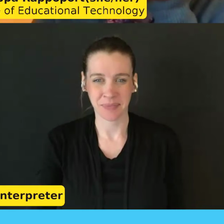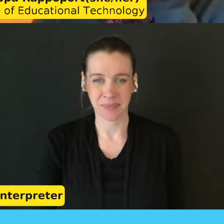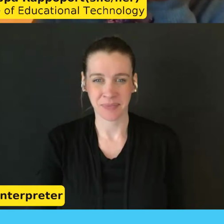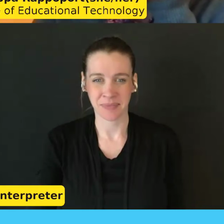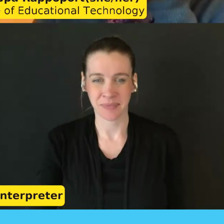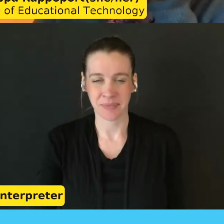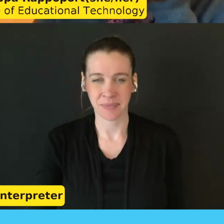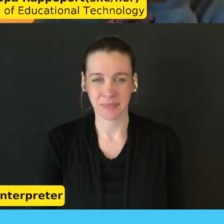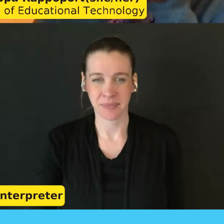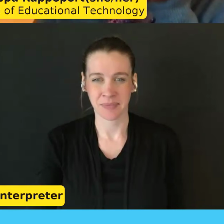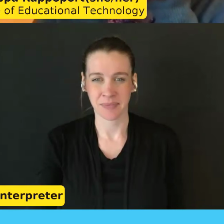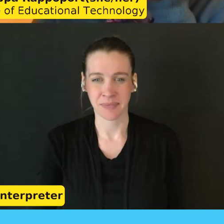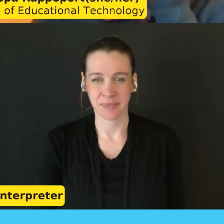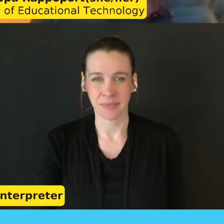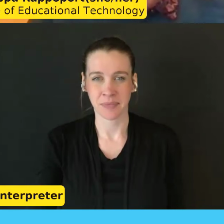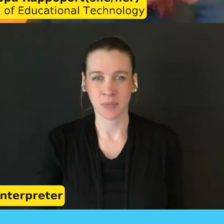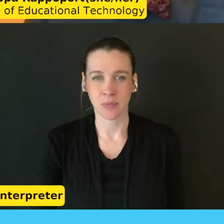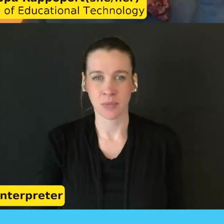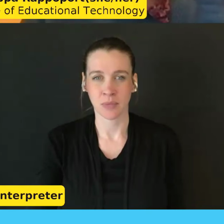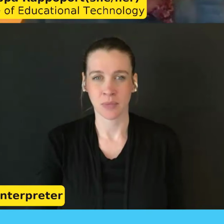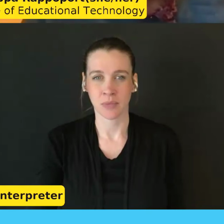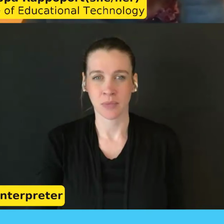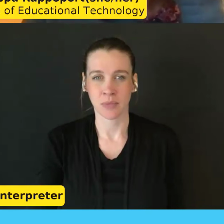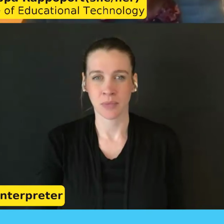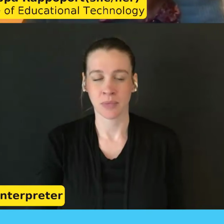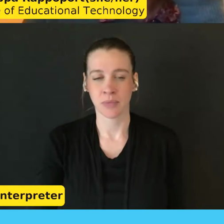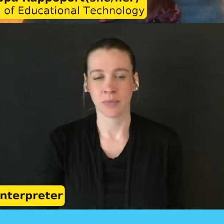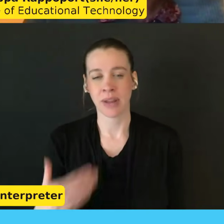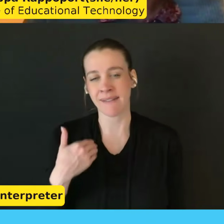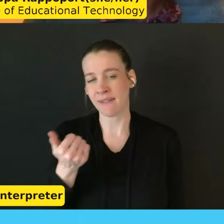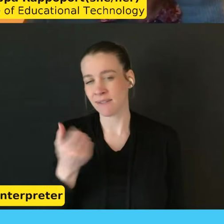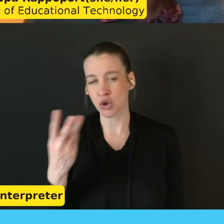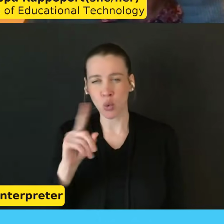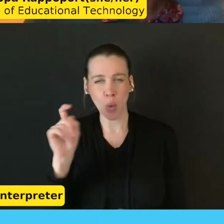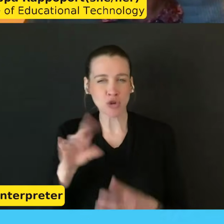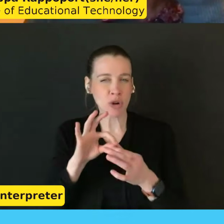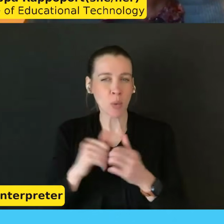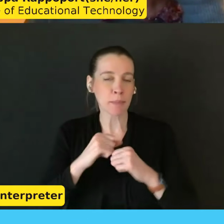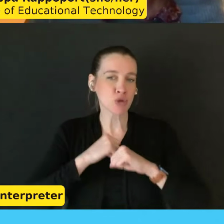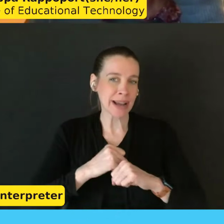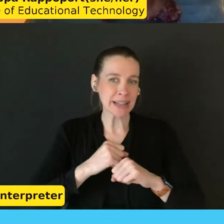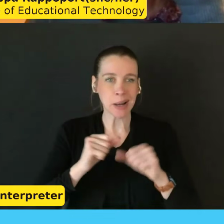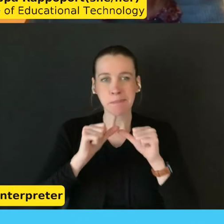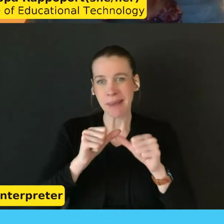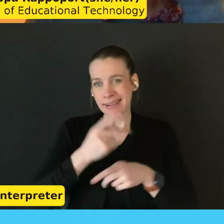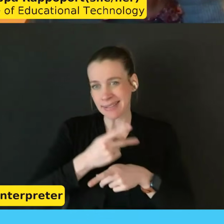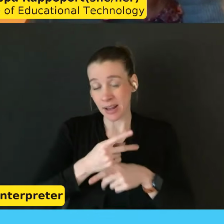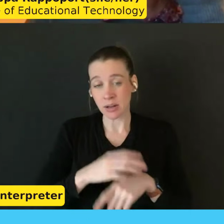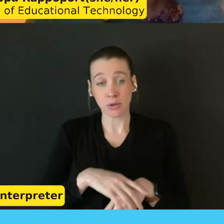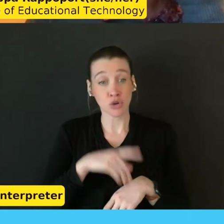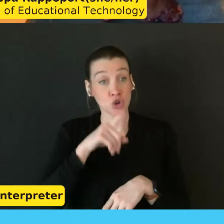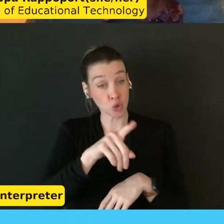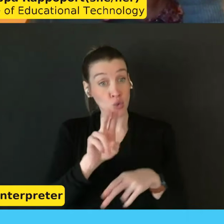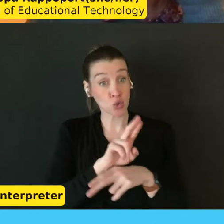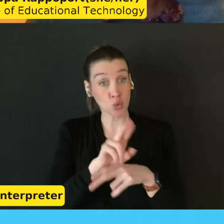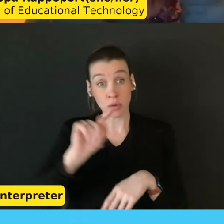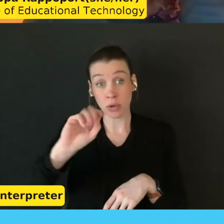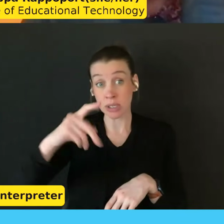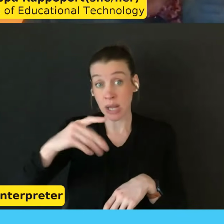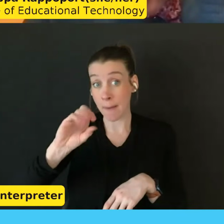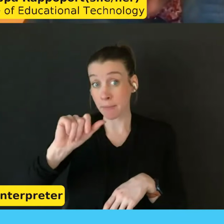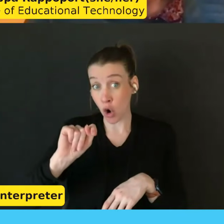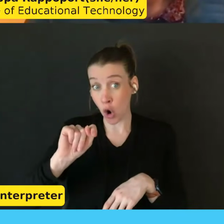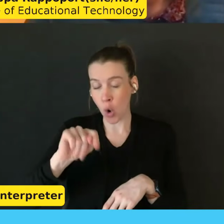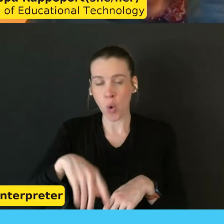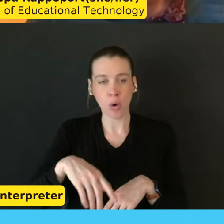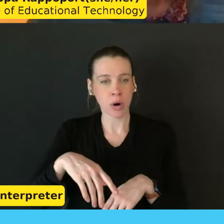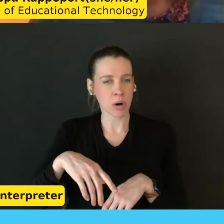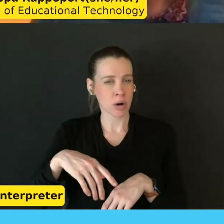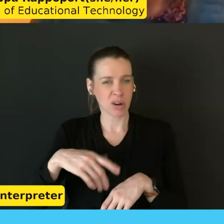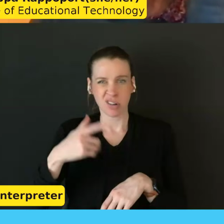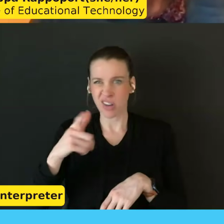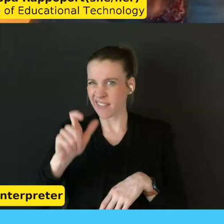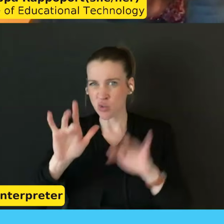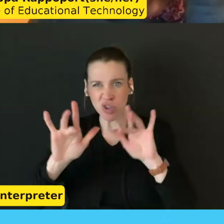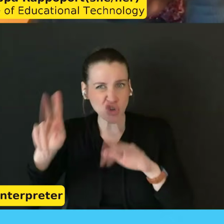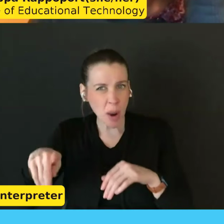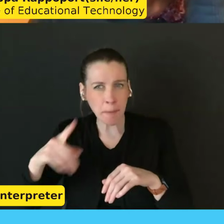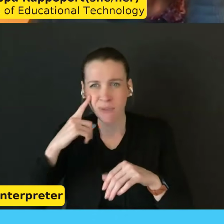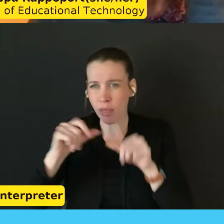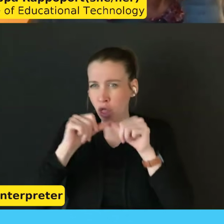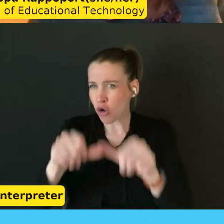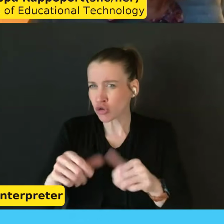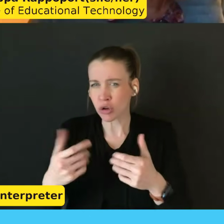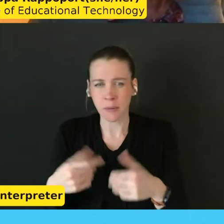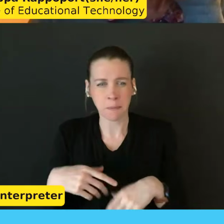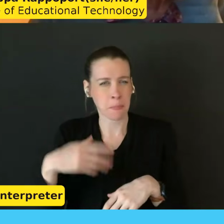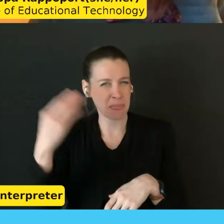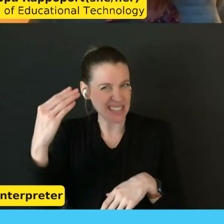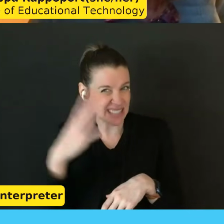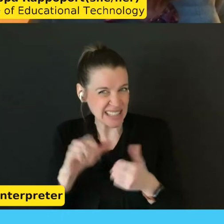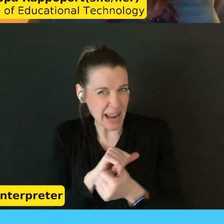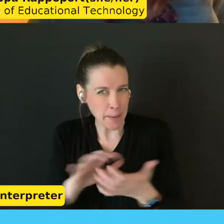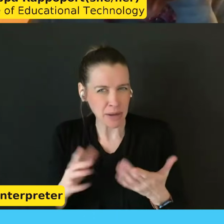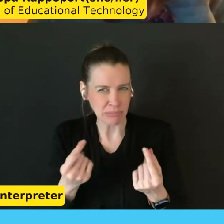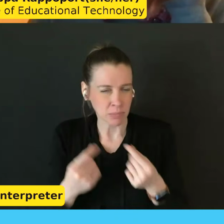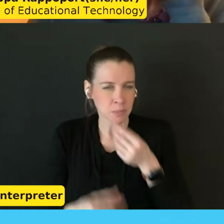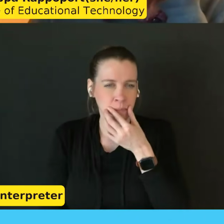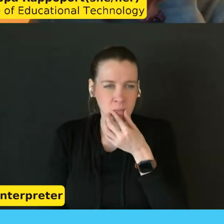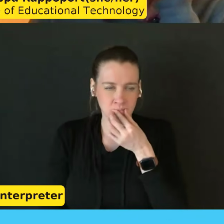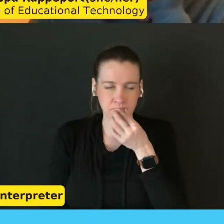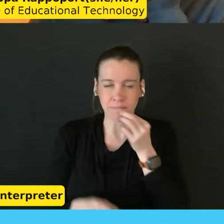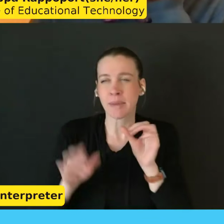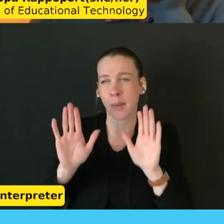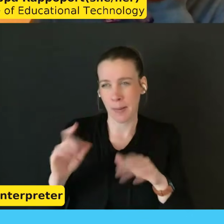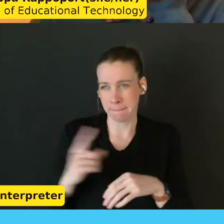Teaching perspective, they get that 3D. But that might take more than a few hours to teach someone perspective. But, maybe, maybe someone knows how to do it. That would be a good try.